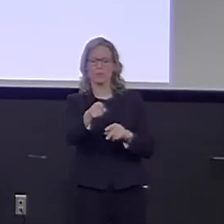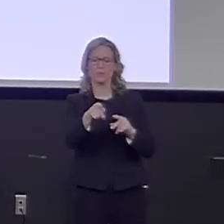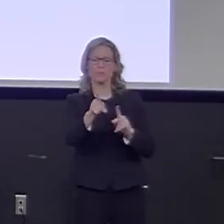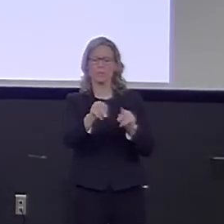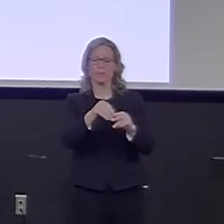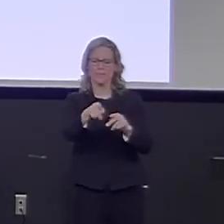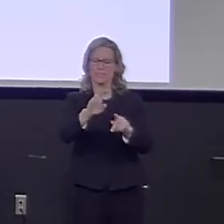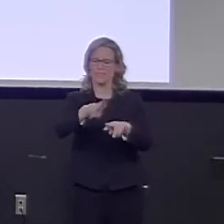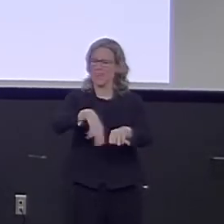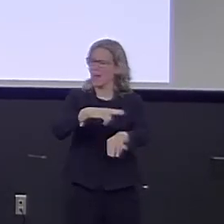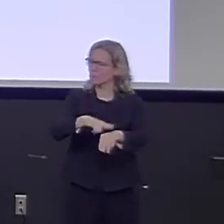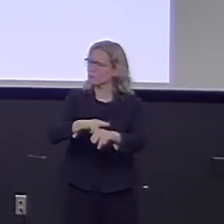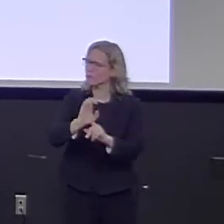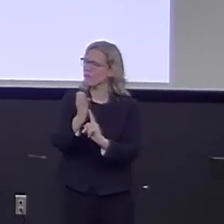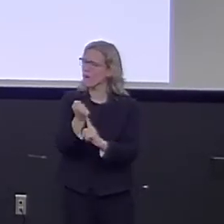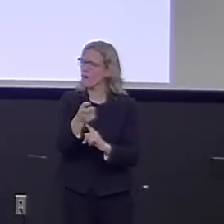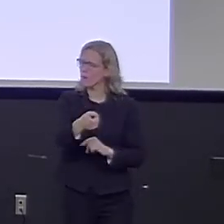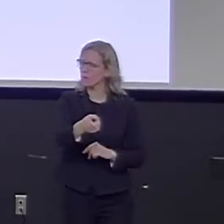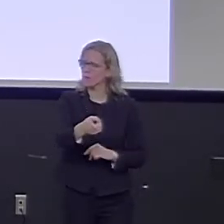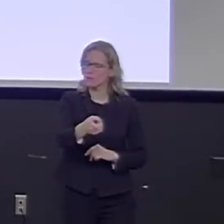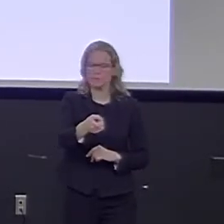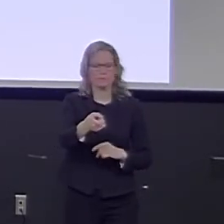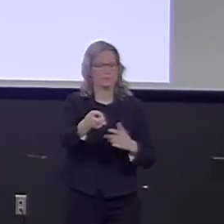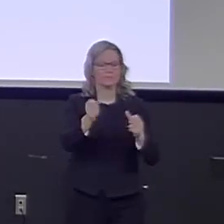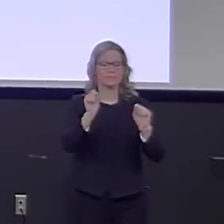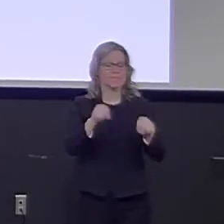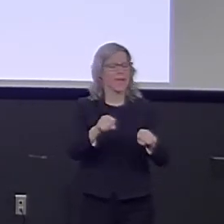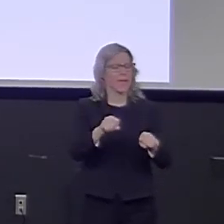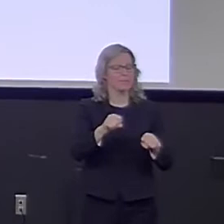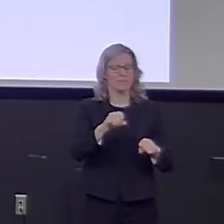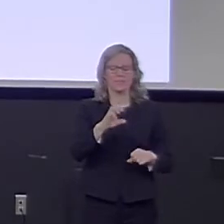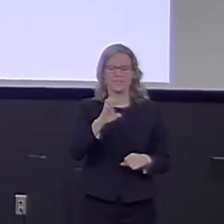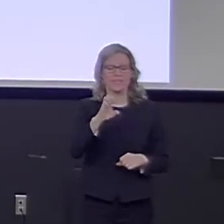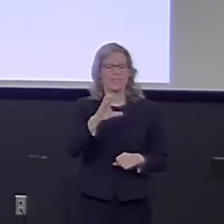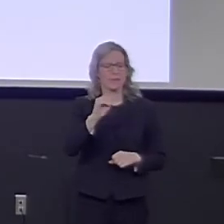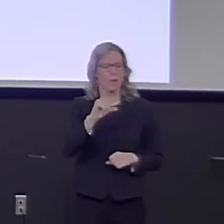where they can be in an ecologically valid situation.